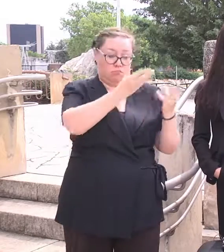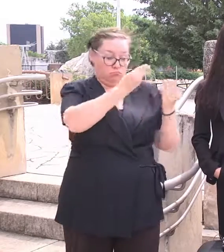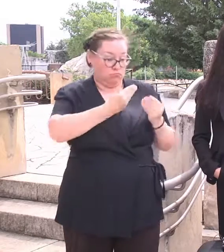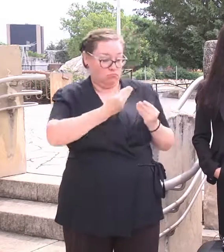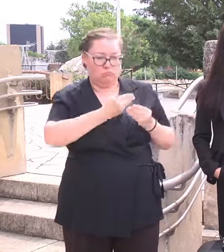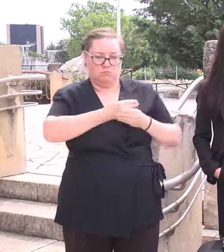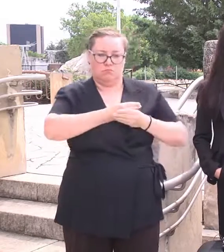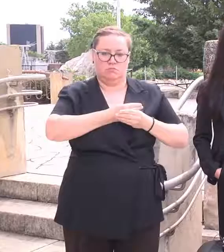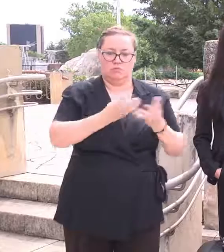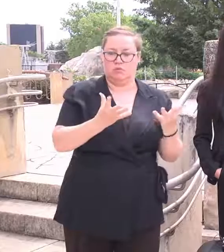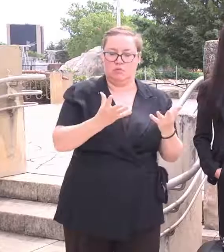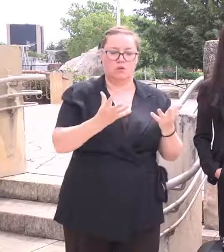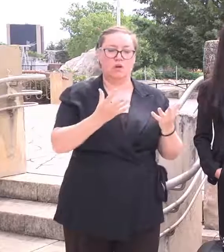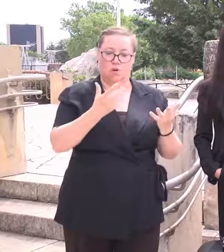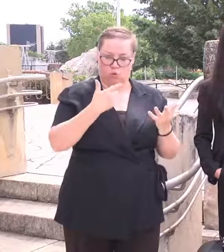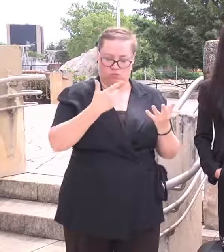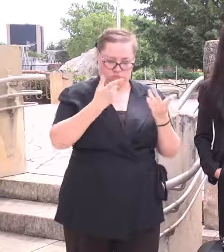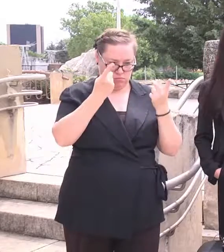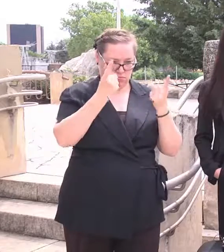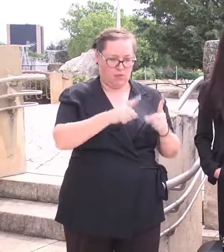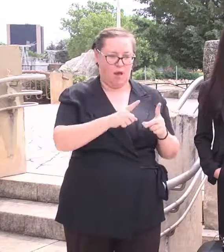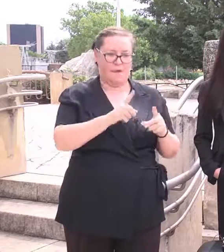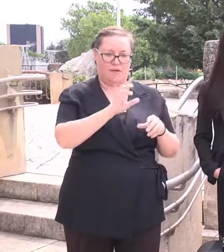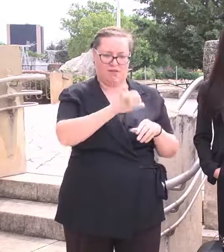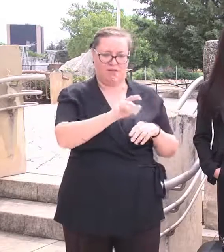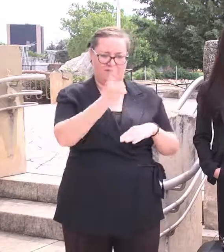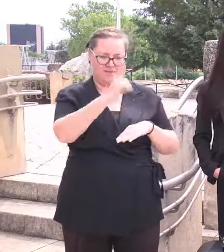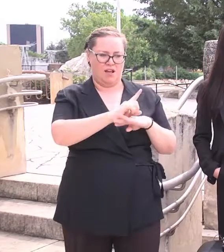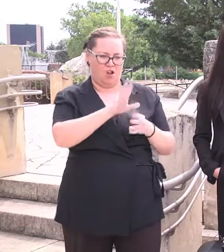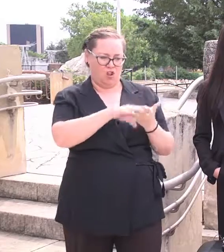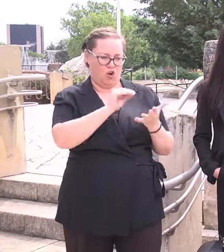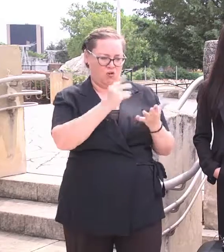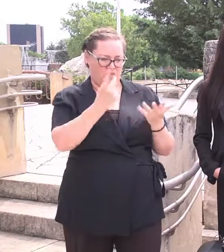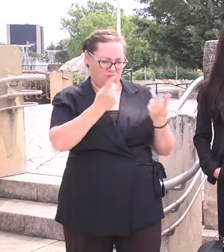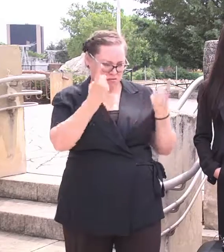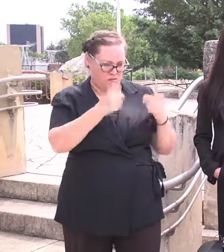uh we provided it the day that we really learned that something had happened and we'll continue to